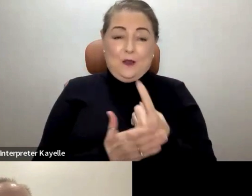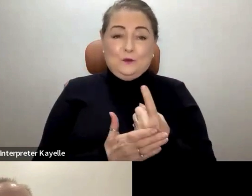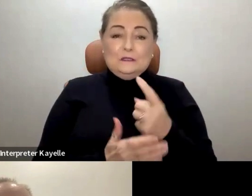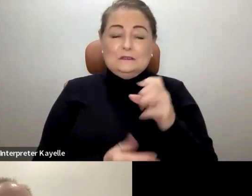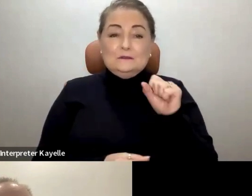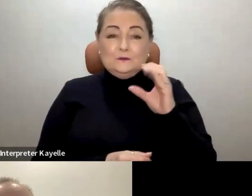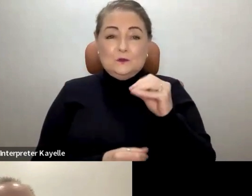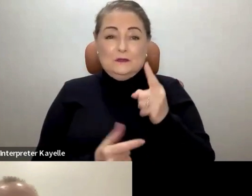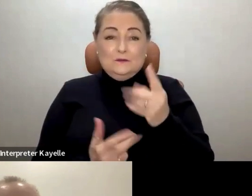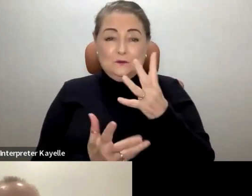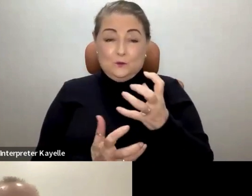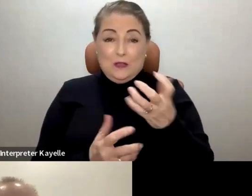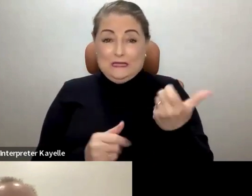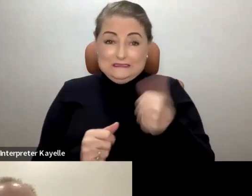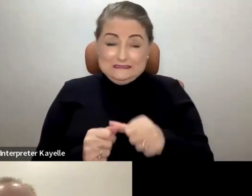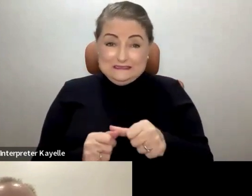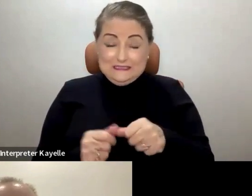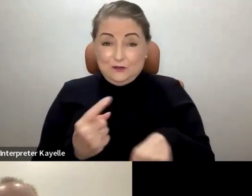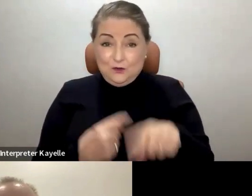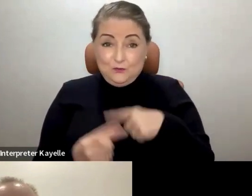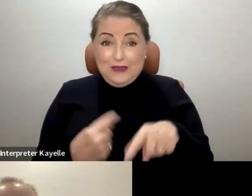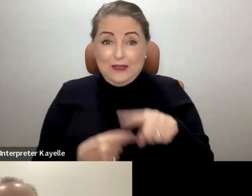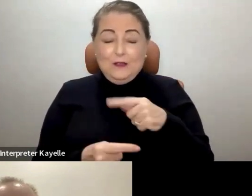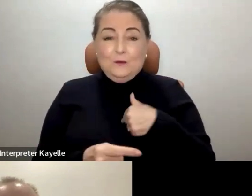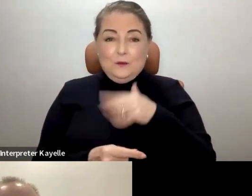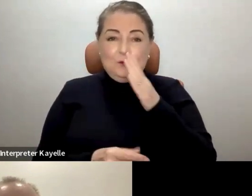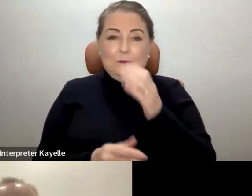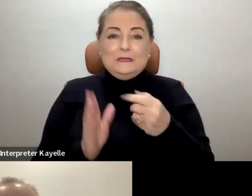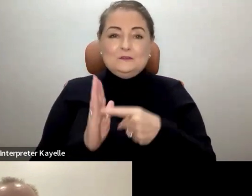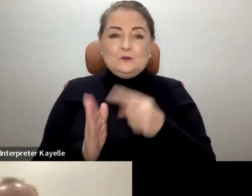you'd like to stick around, we will be showing some short films